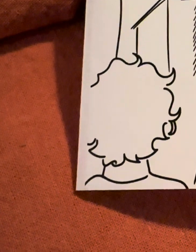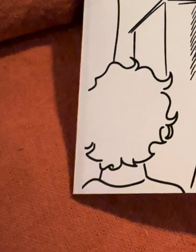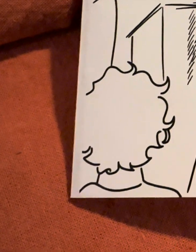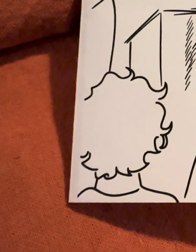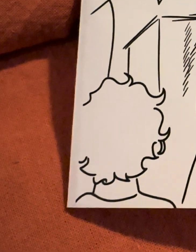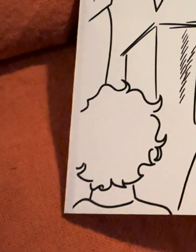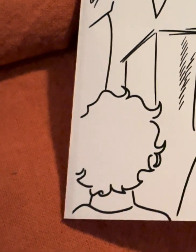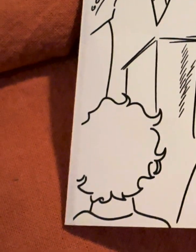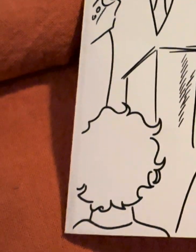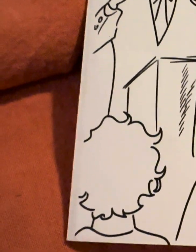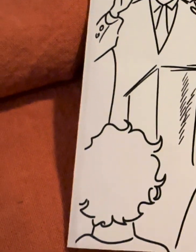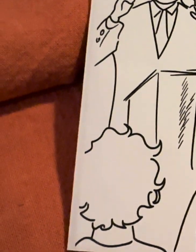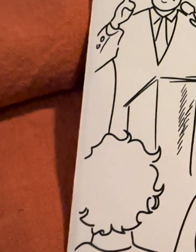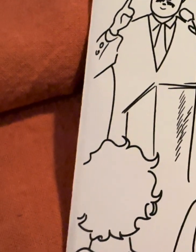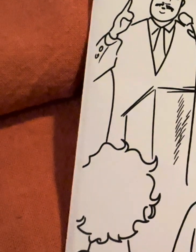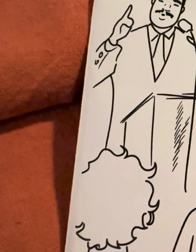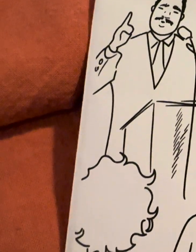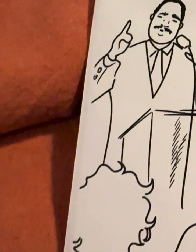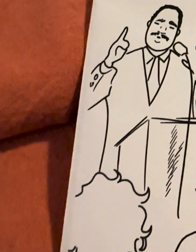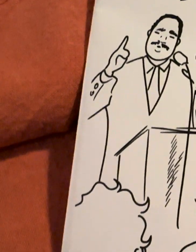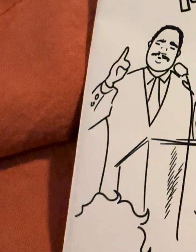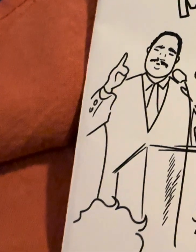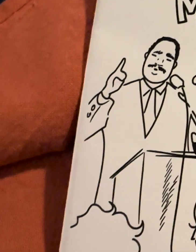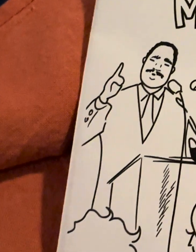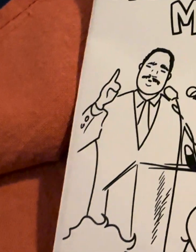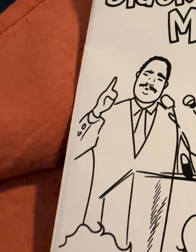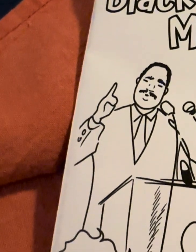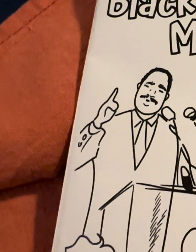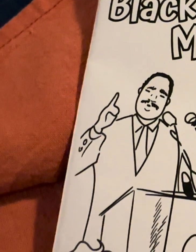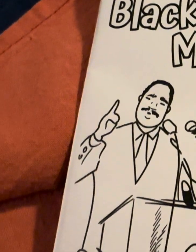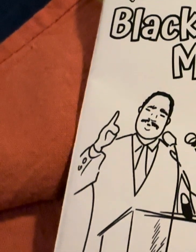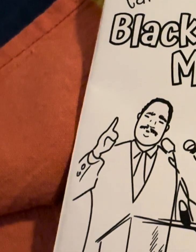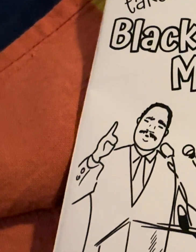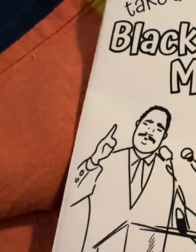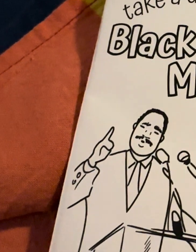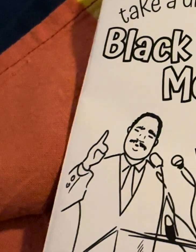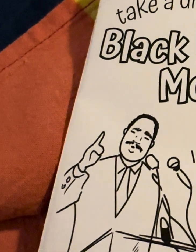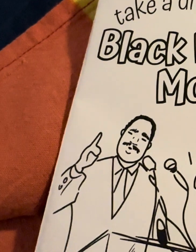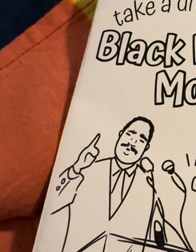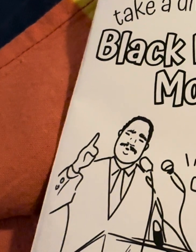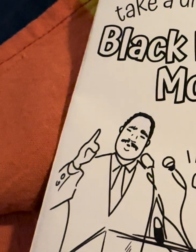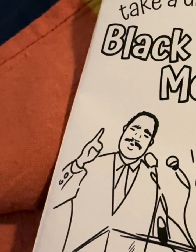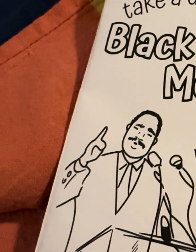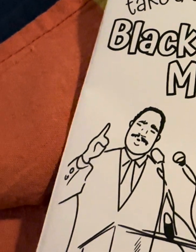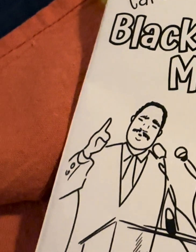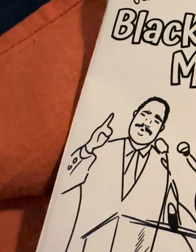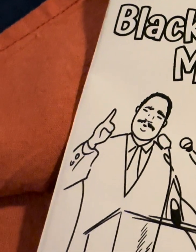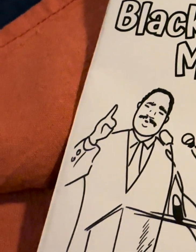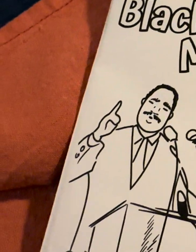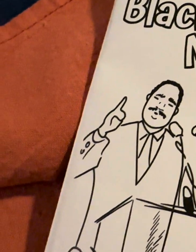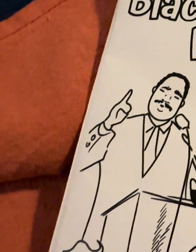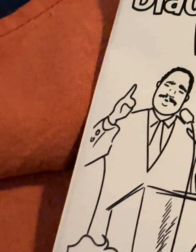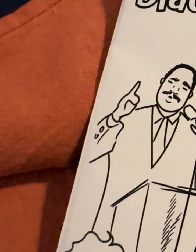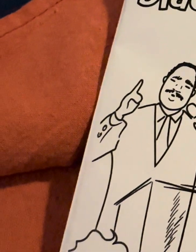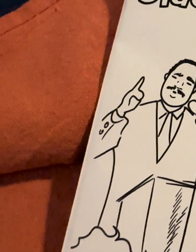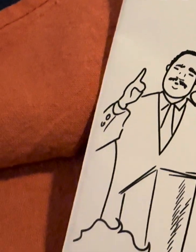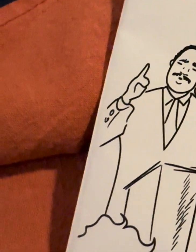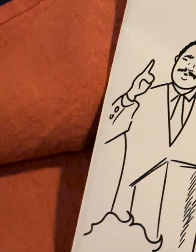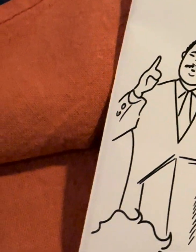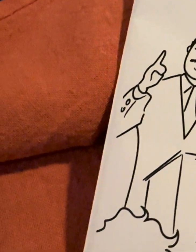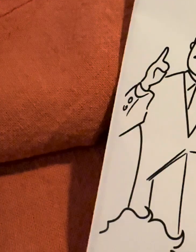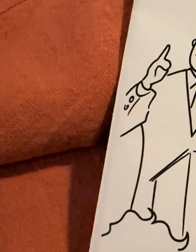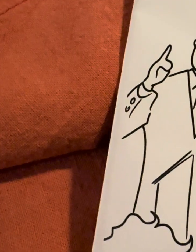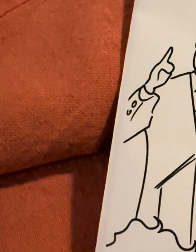Washington Monument. And basically I was very inspired by the two books that the program read